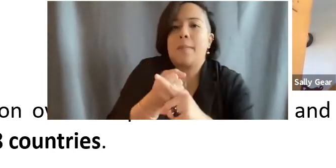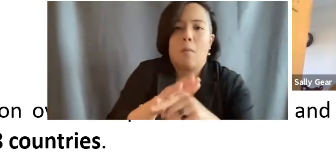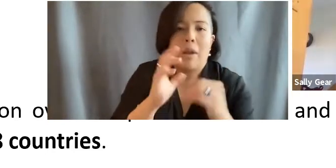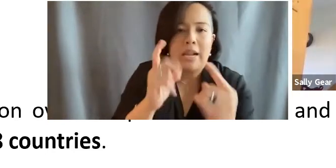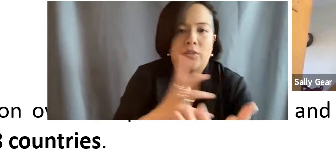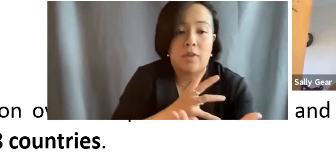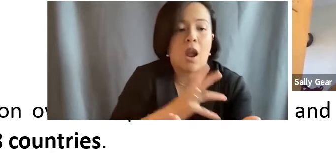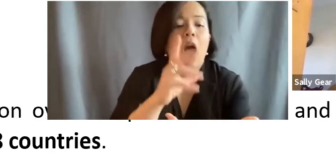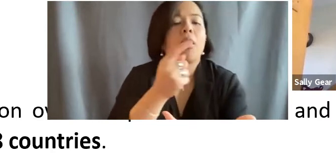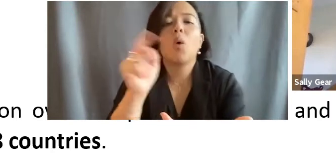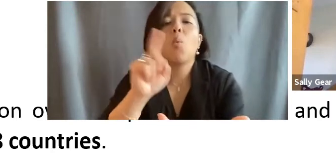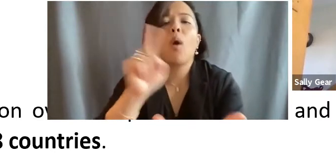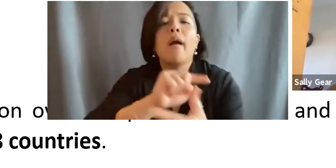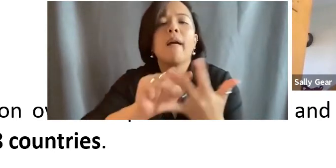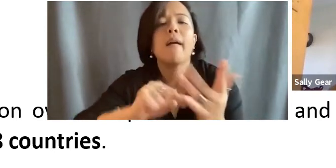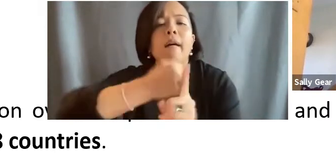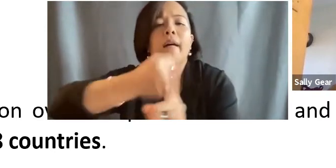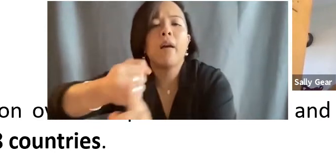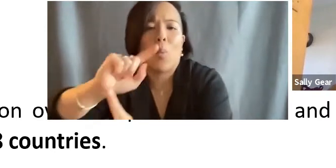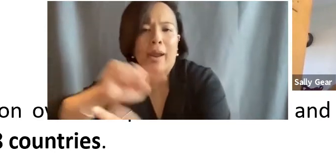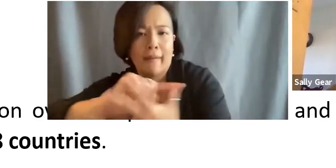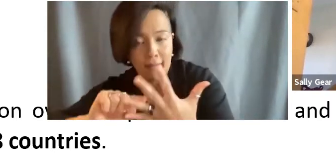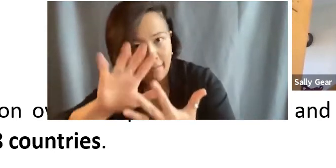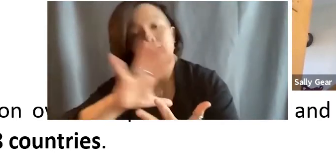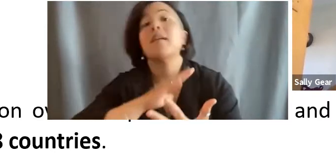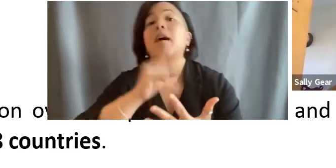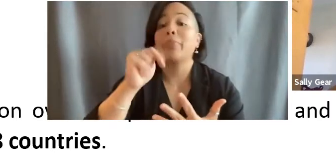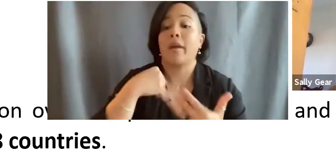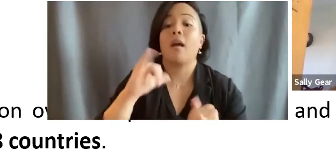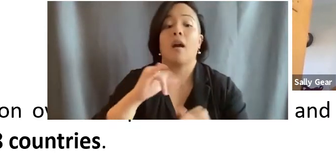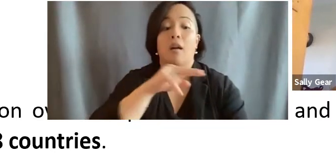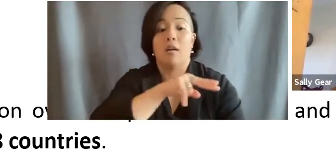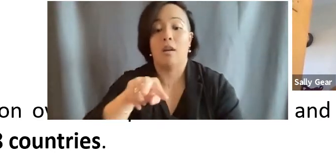And so, building on that research, obviously, we have never experienced globally